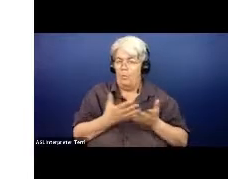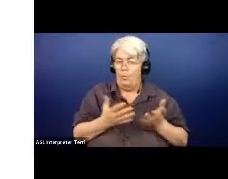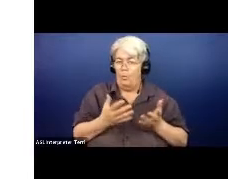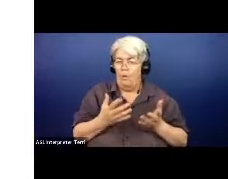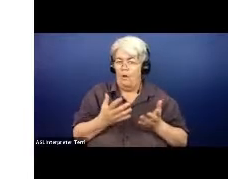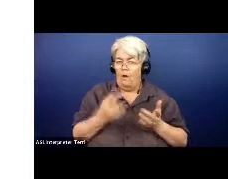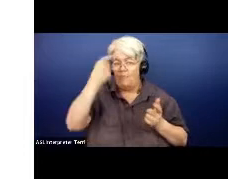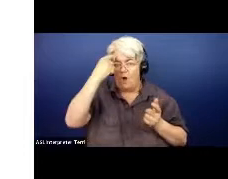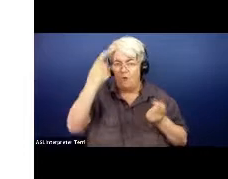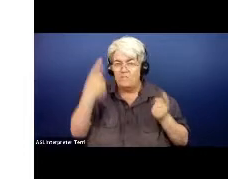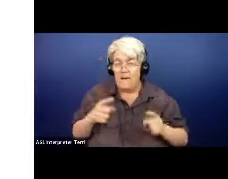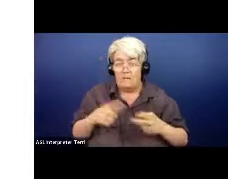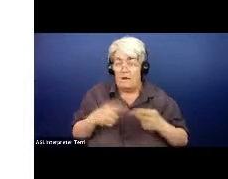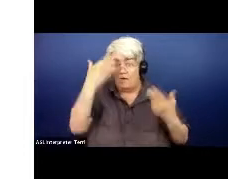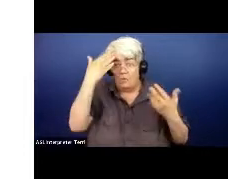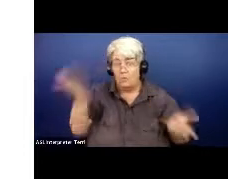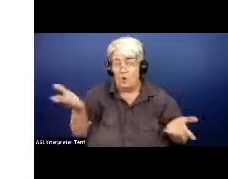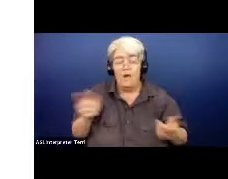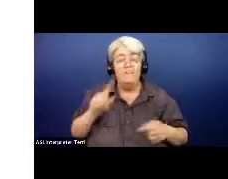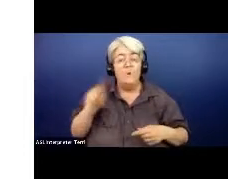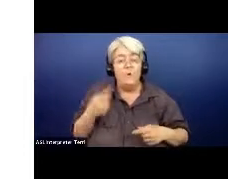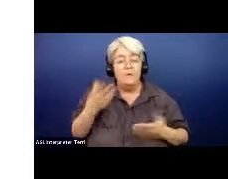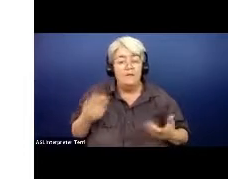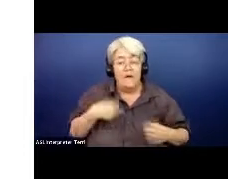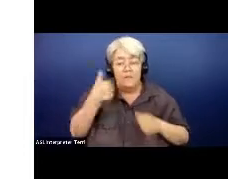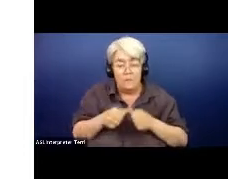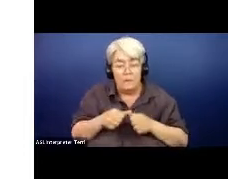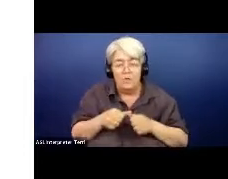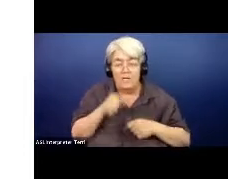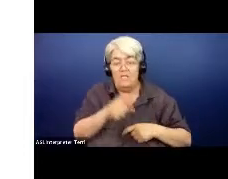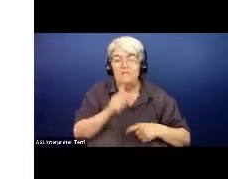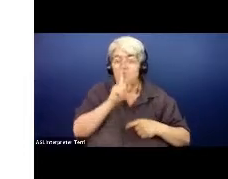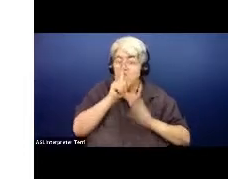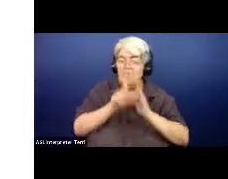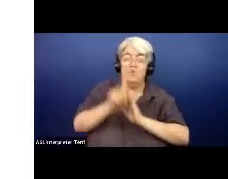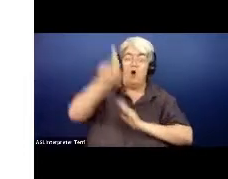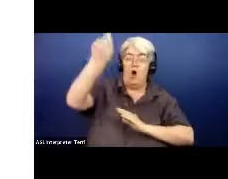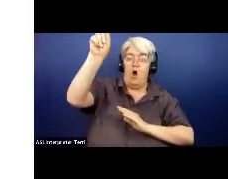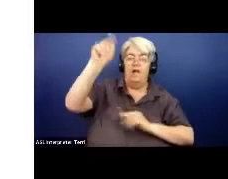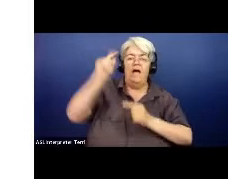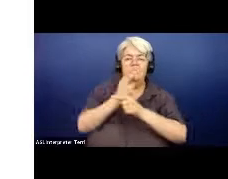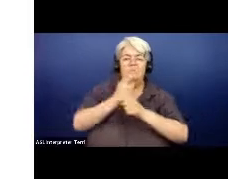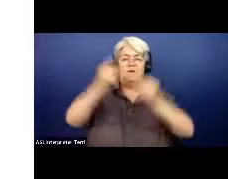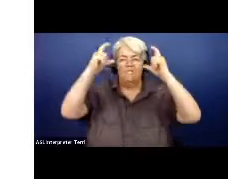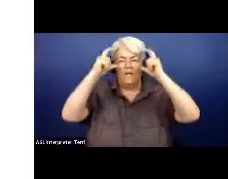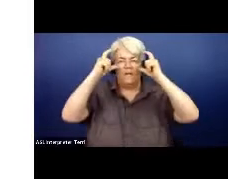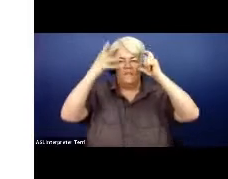on that night. I said I don't know. The only thing I remember is he was really tall, and he was wearing sunglasses and it